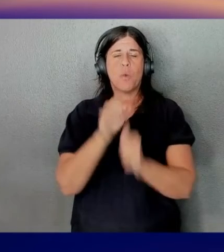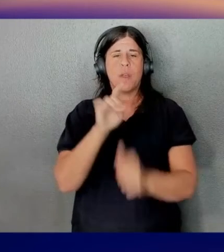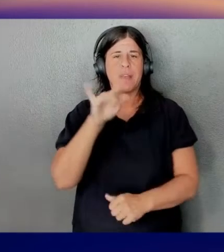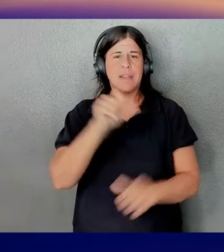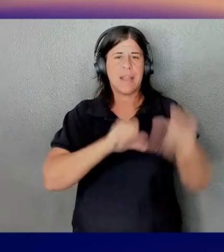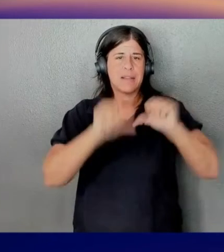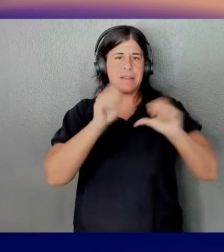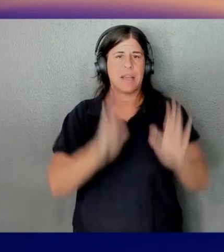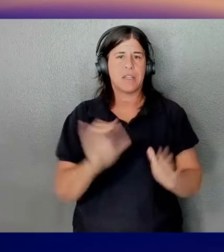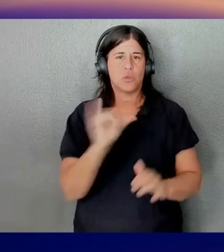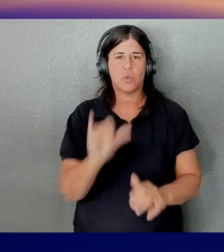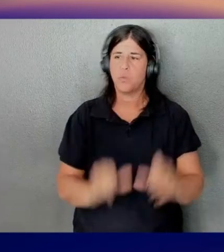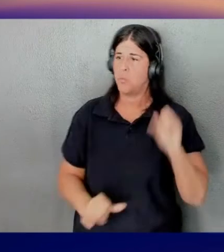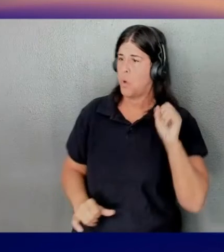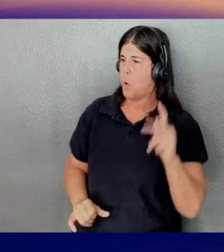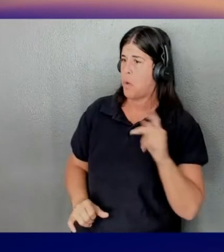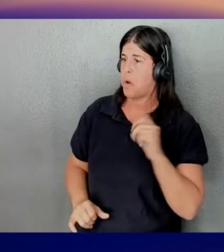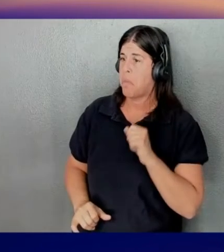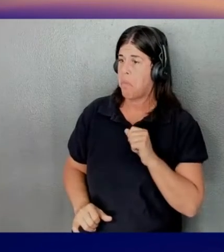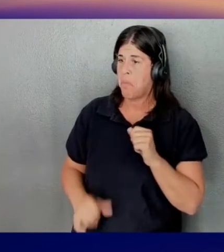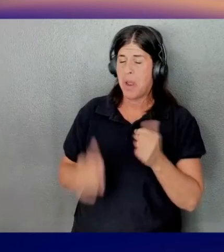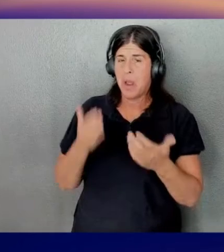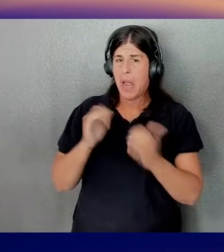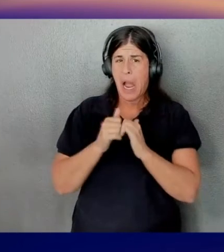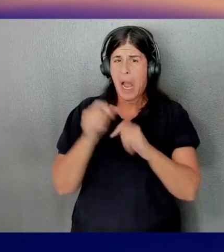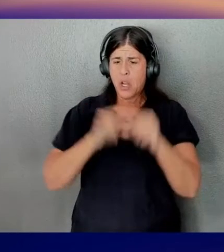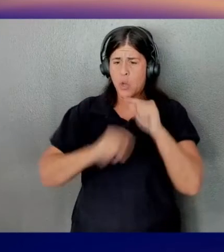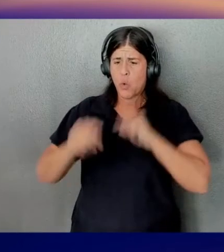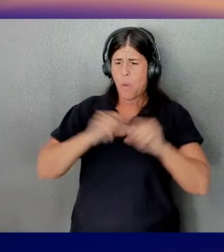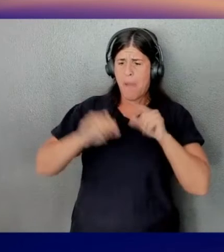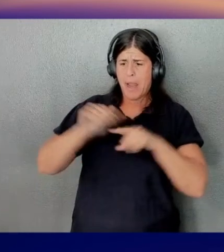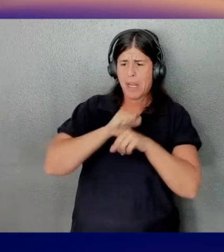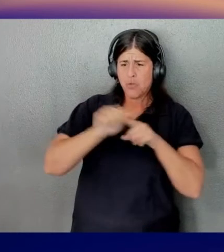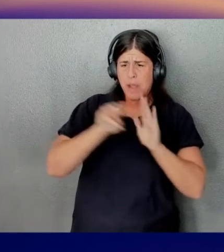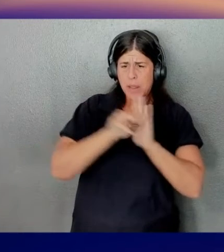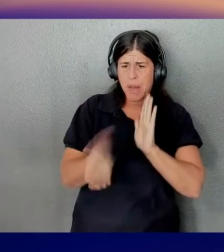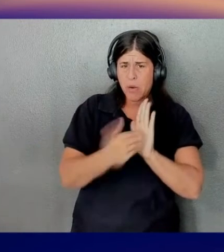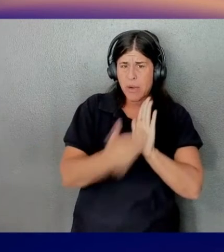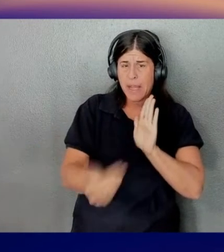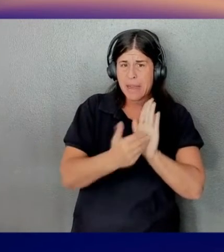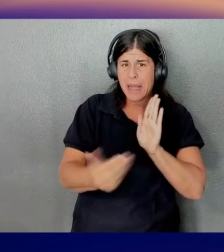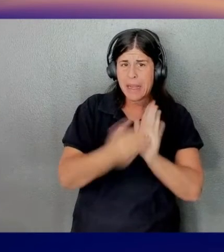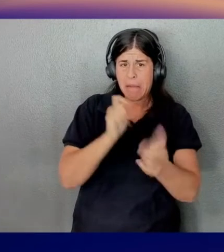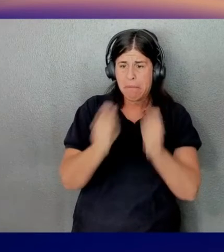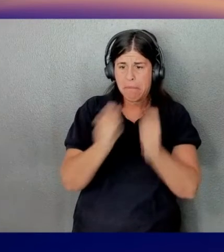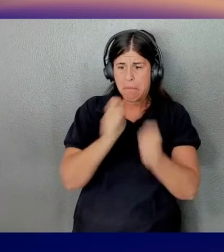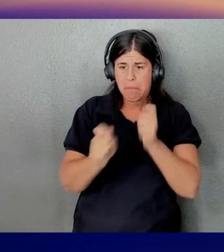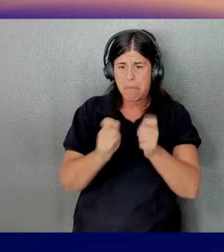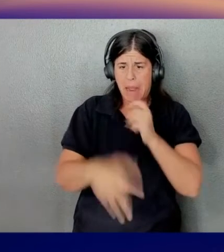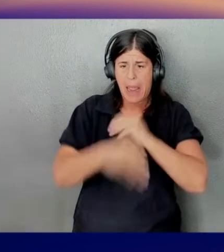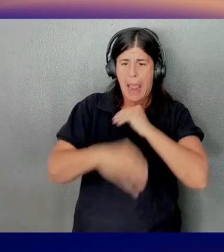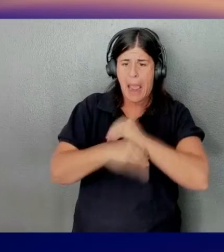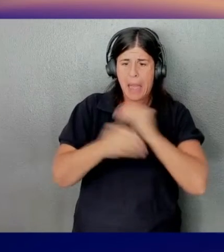Is there a method to go back and keep retraining the model, as well by adding additional data? I mean.